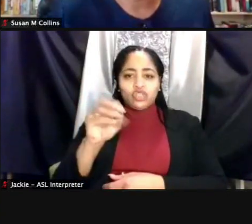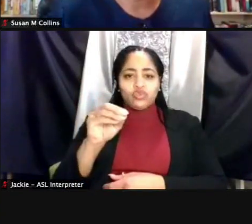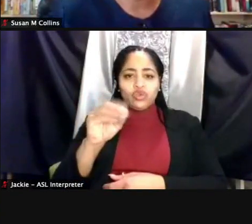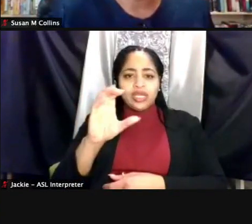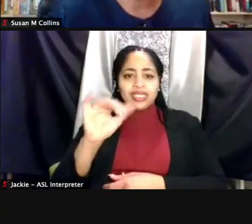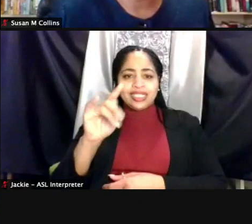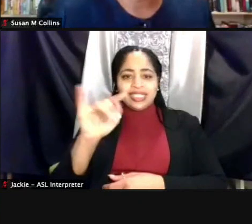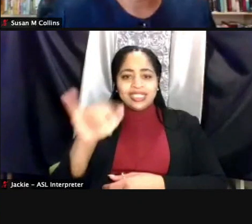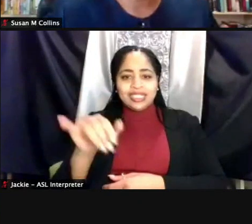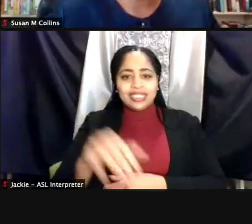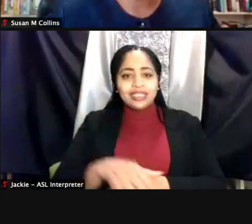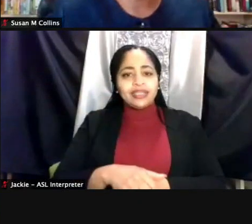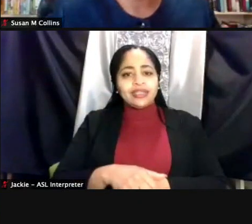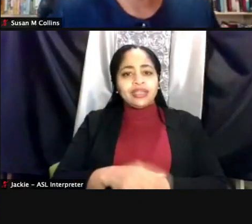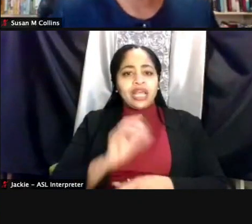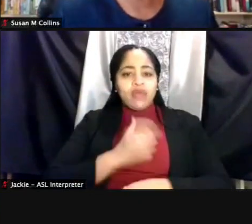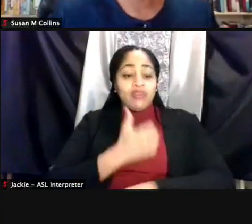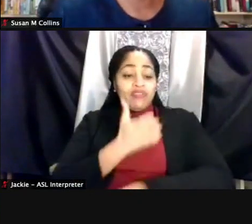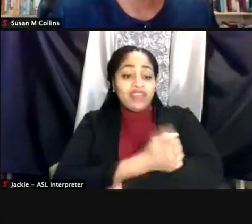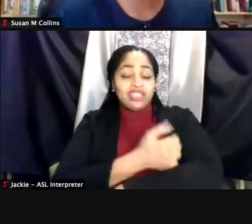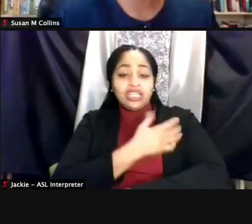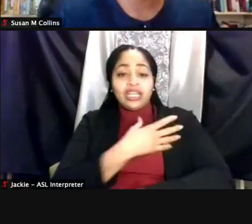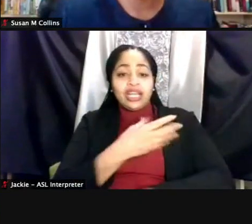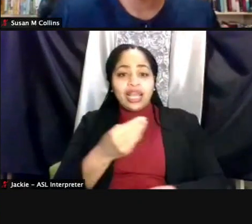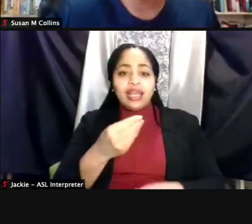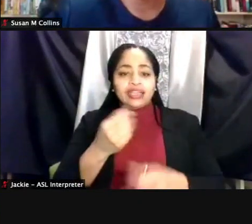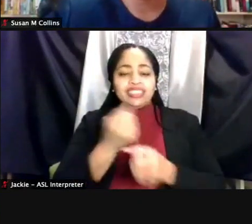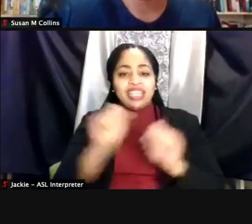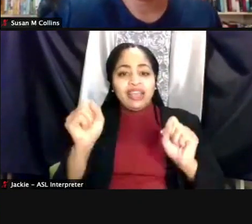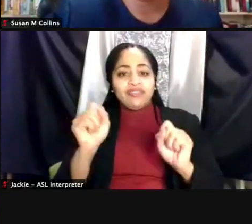of our vaccination safety and effectiveness team from Michigan Medicines task force.